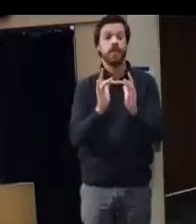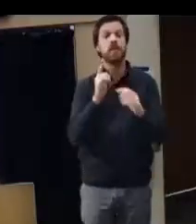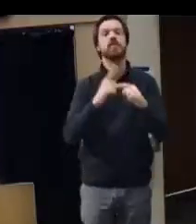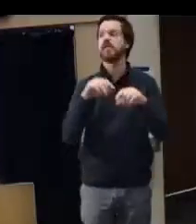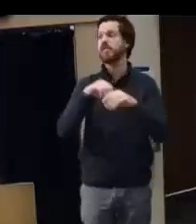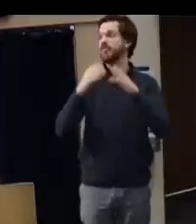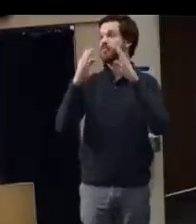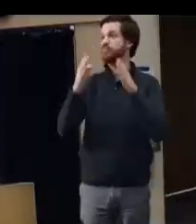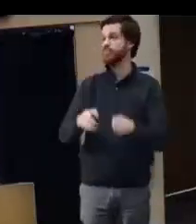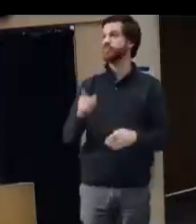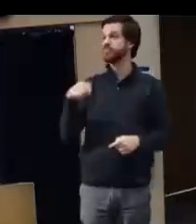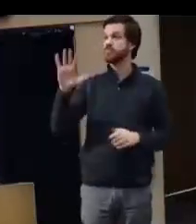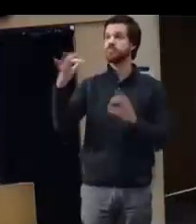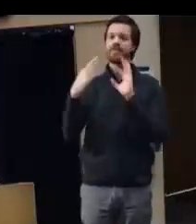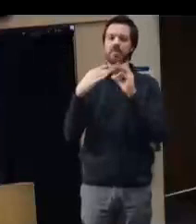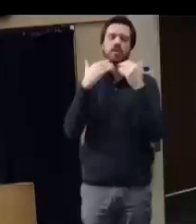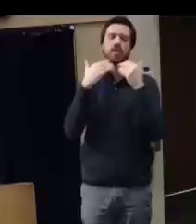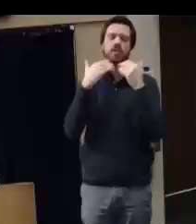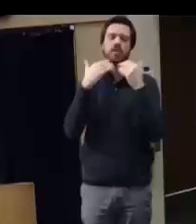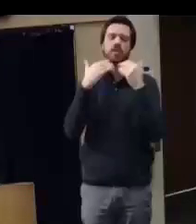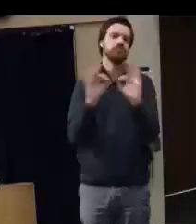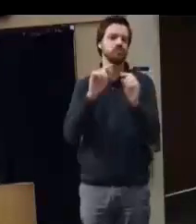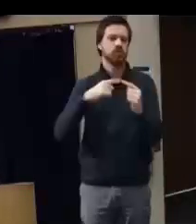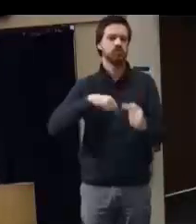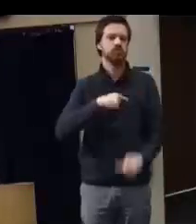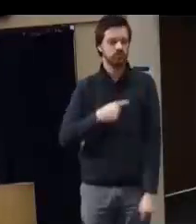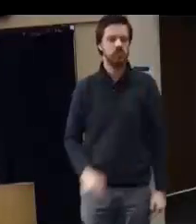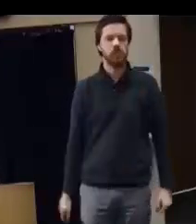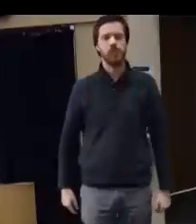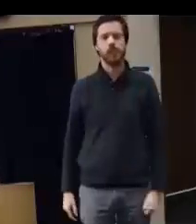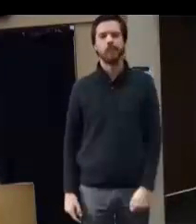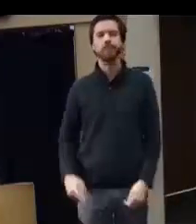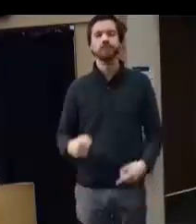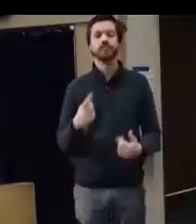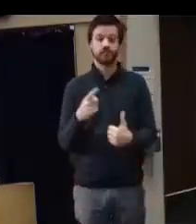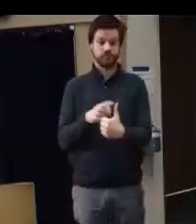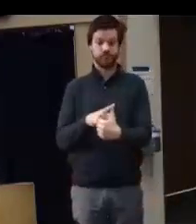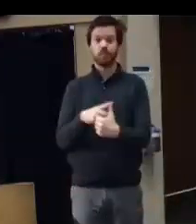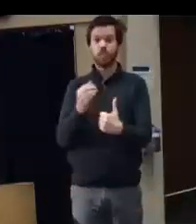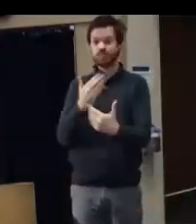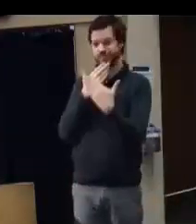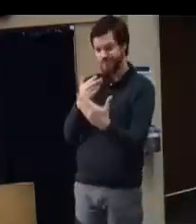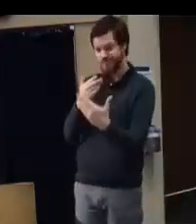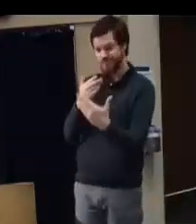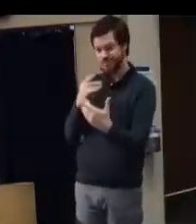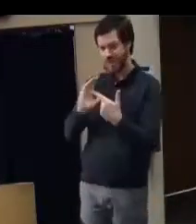in the room your feedback is essential both to um saying thank you to our speaker and also thinking